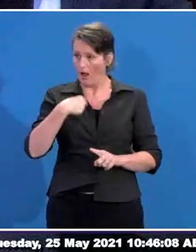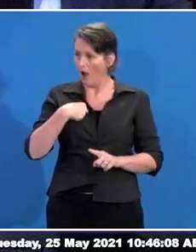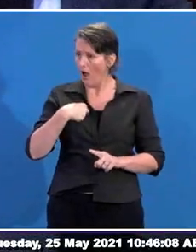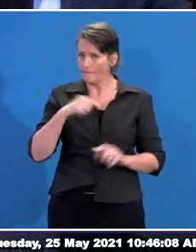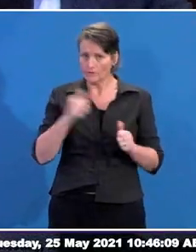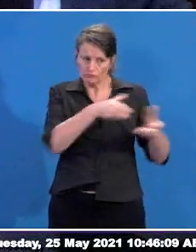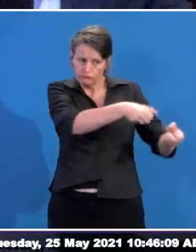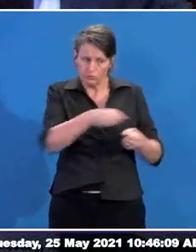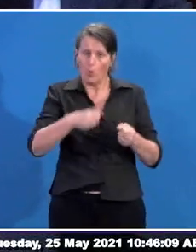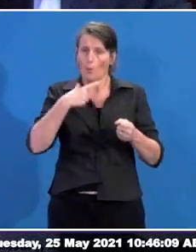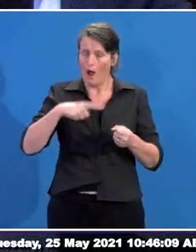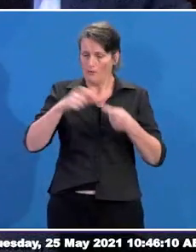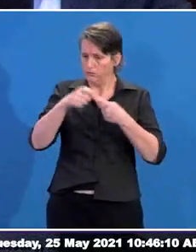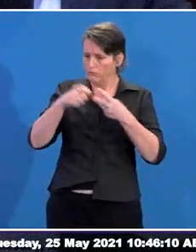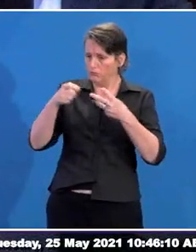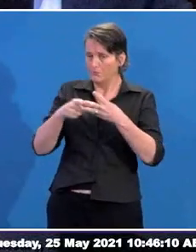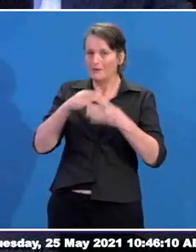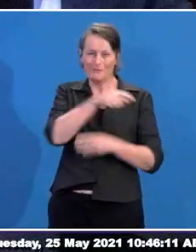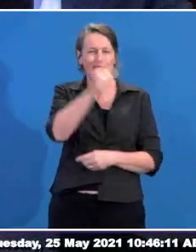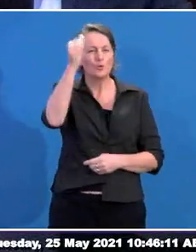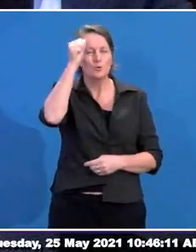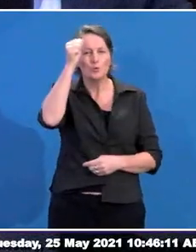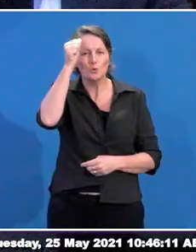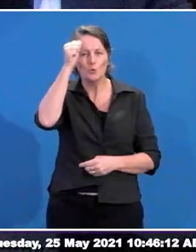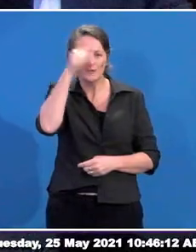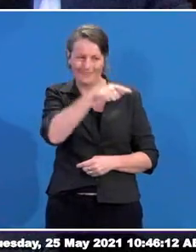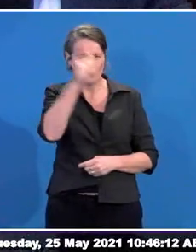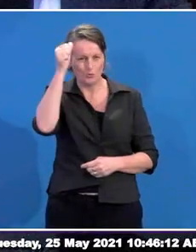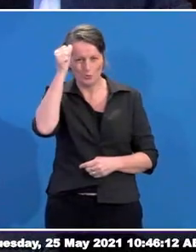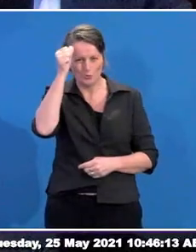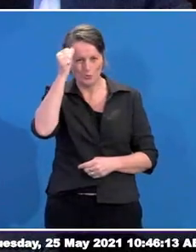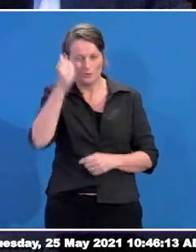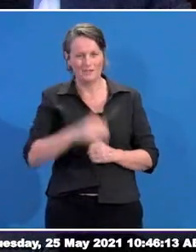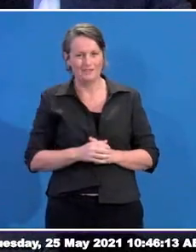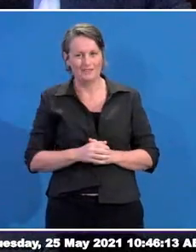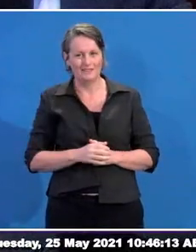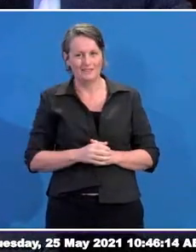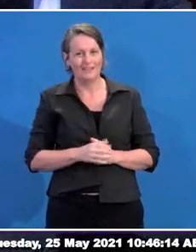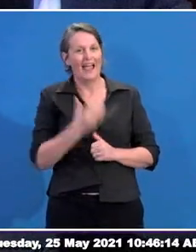But he was aware that there was a behavioural support plan